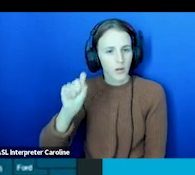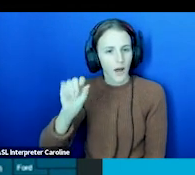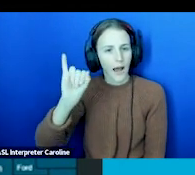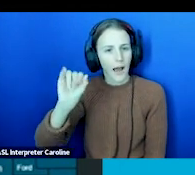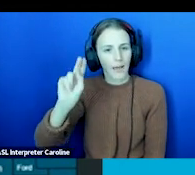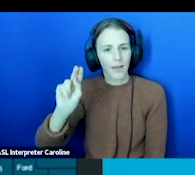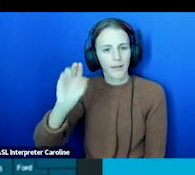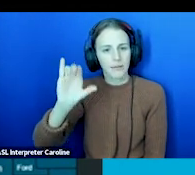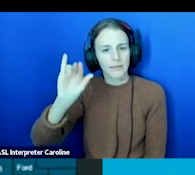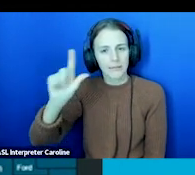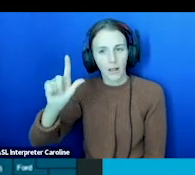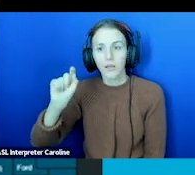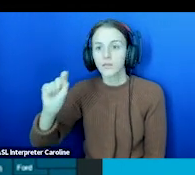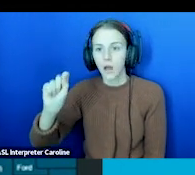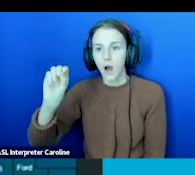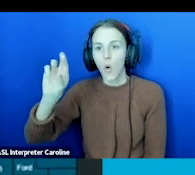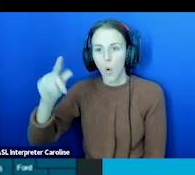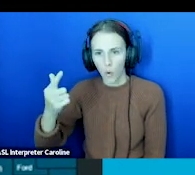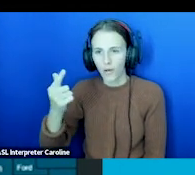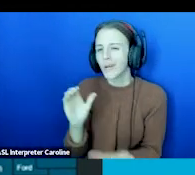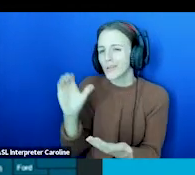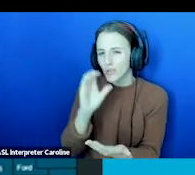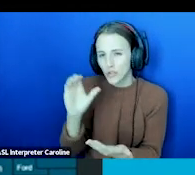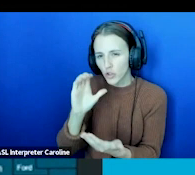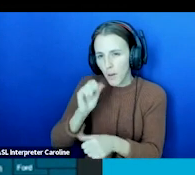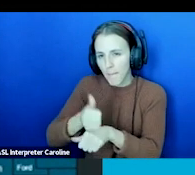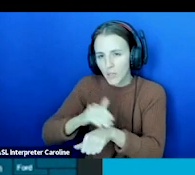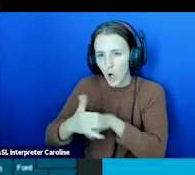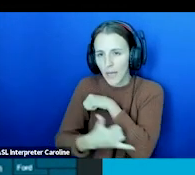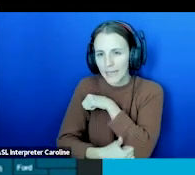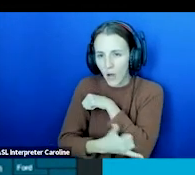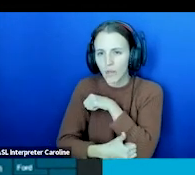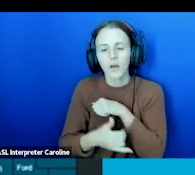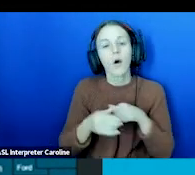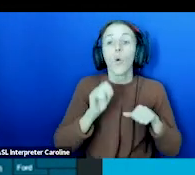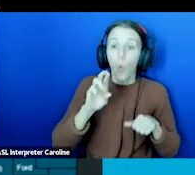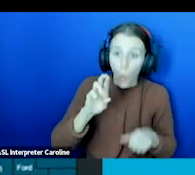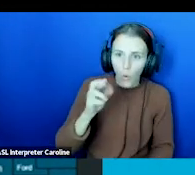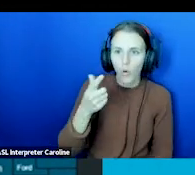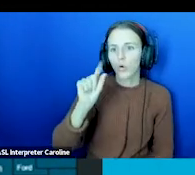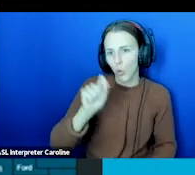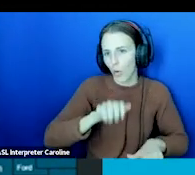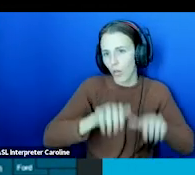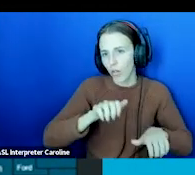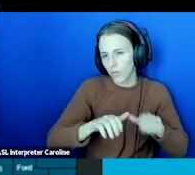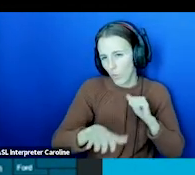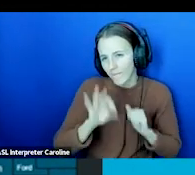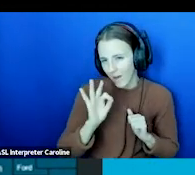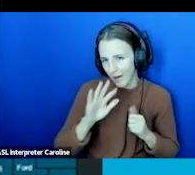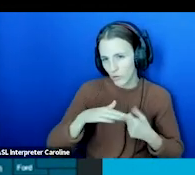IT IS WWW. INC